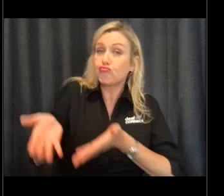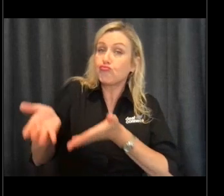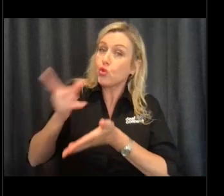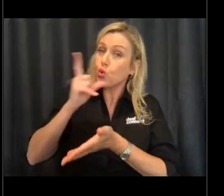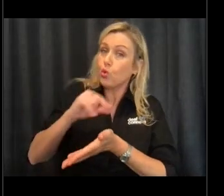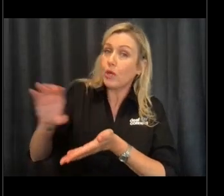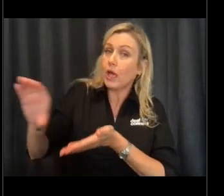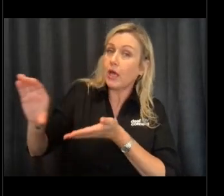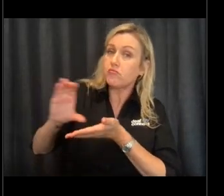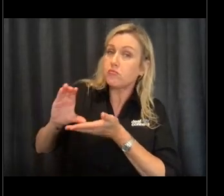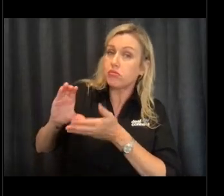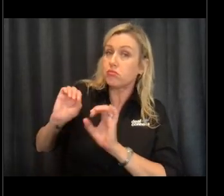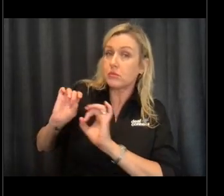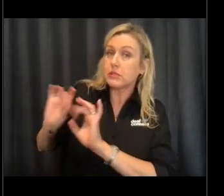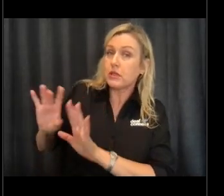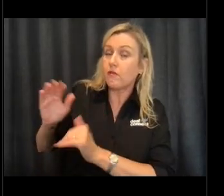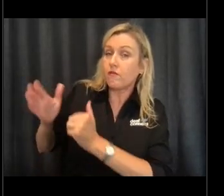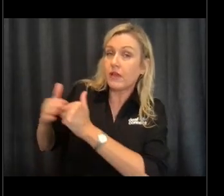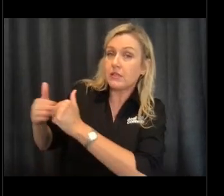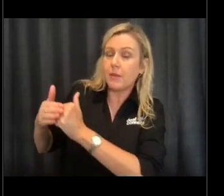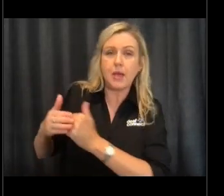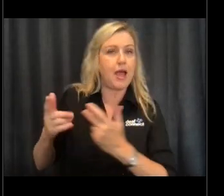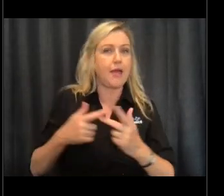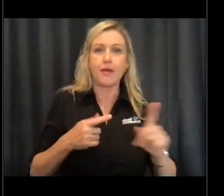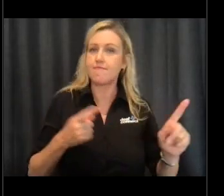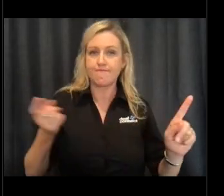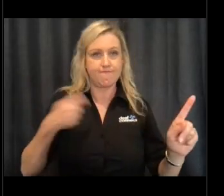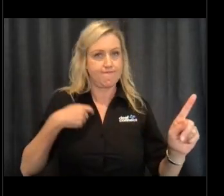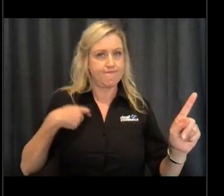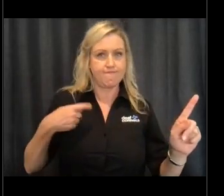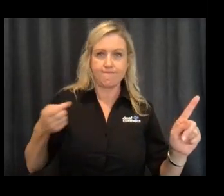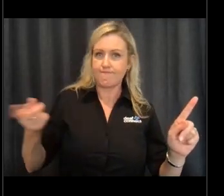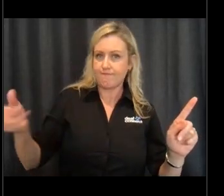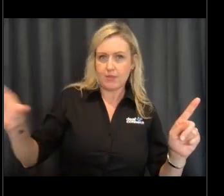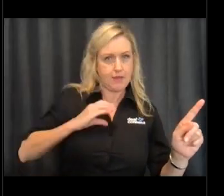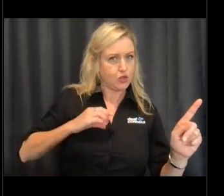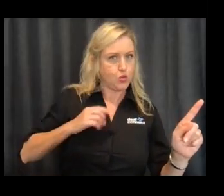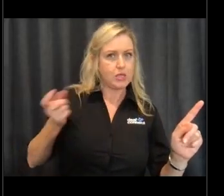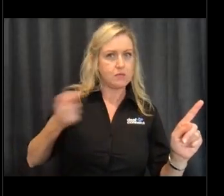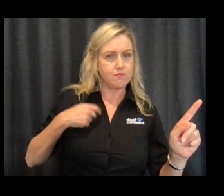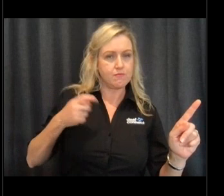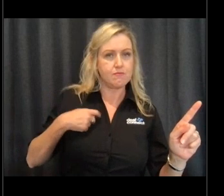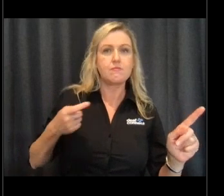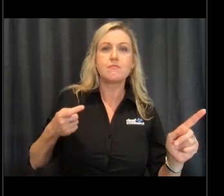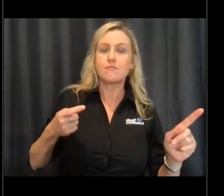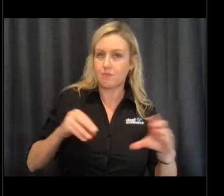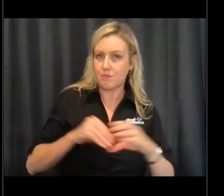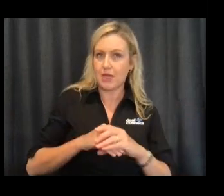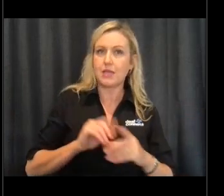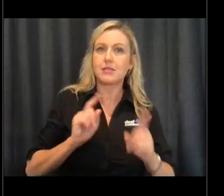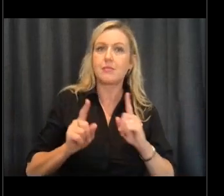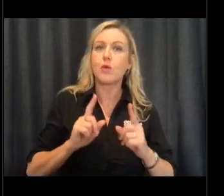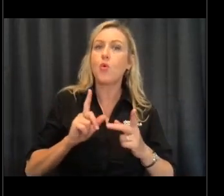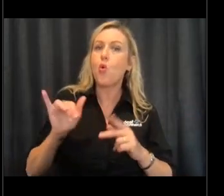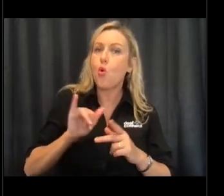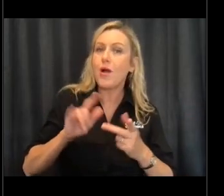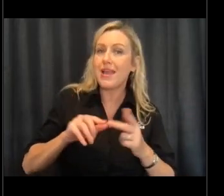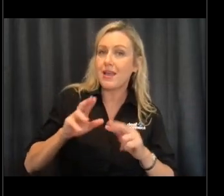Others might say, the money has to be paid to us and when you provide us with a builder's invoice then we'll pay it.